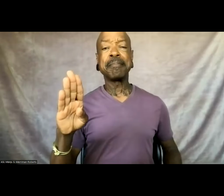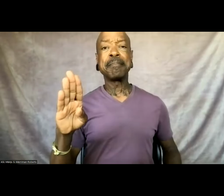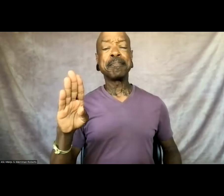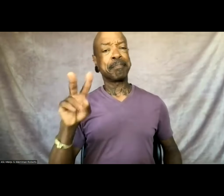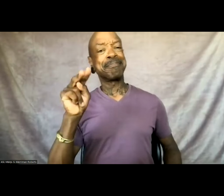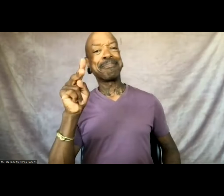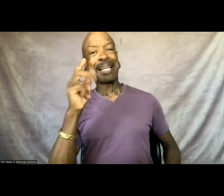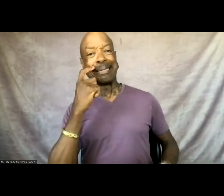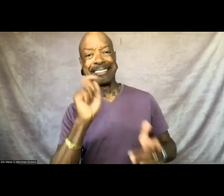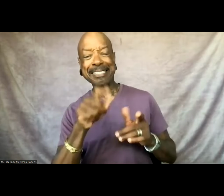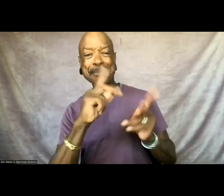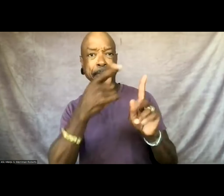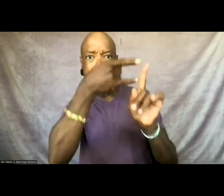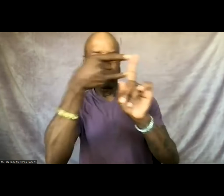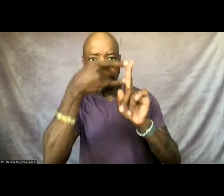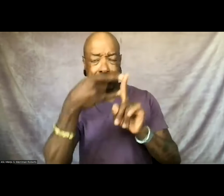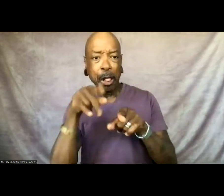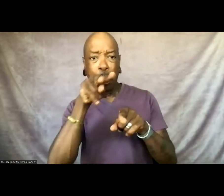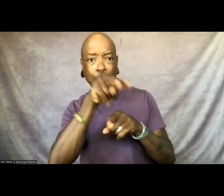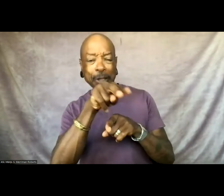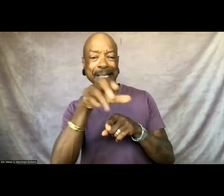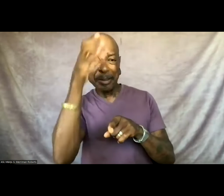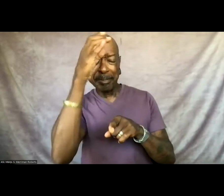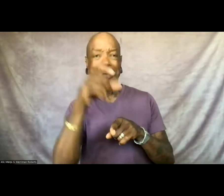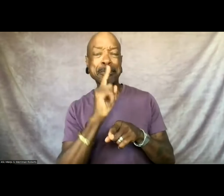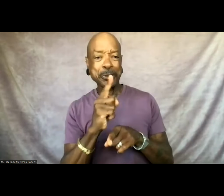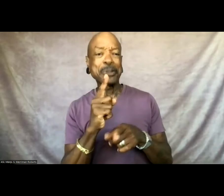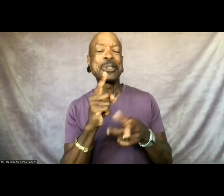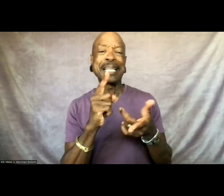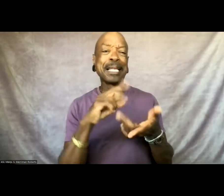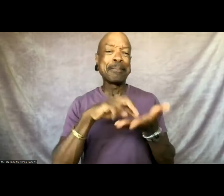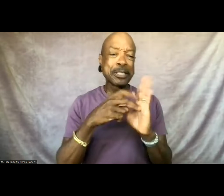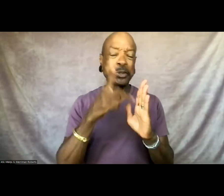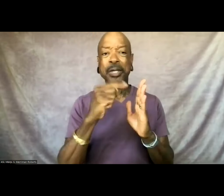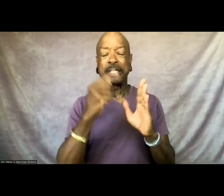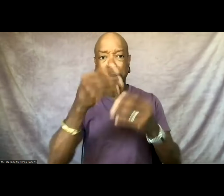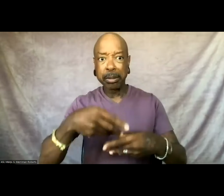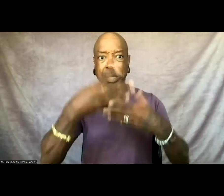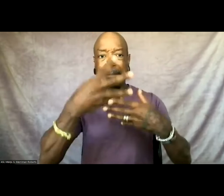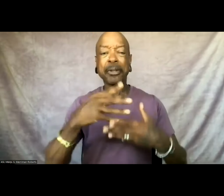Medi-Cal going up. Can I get a yea, a yes?